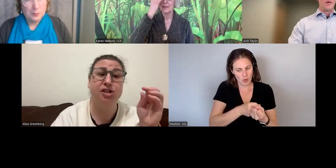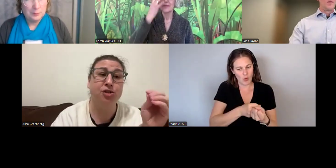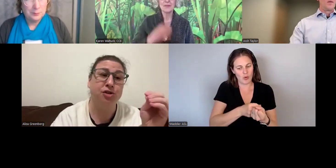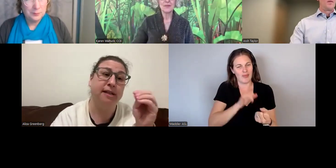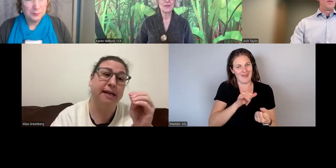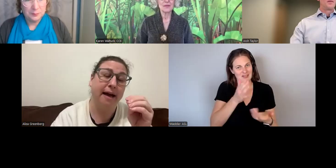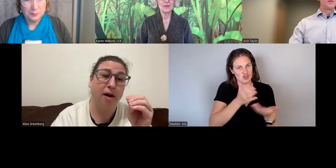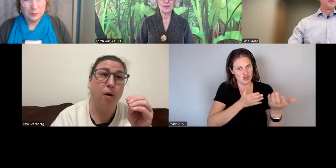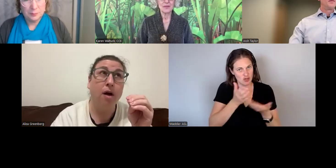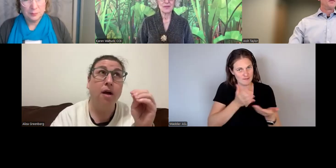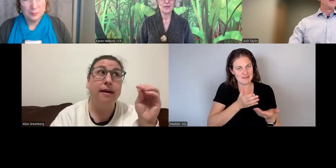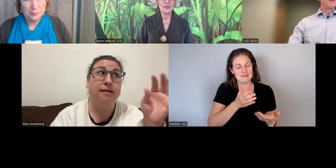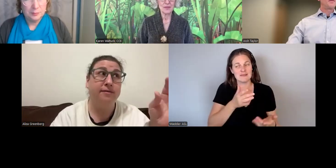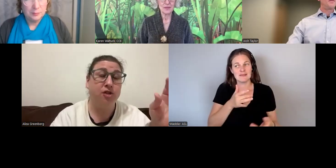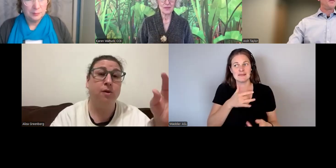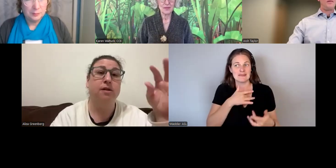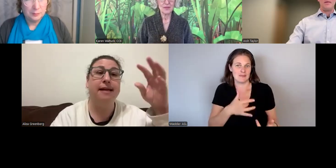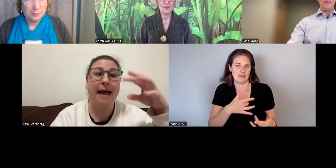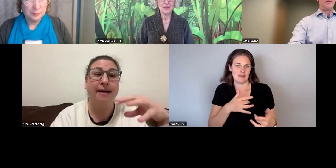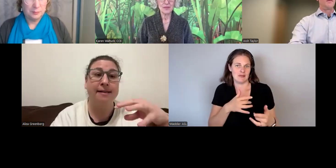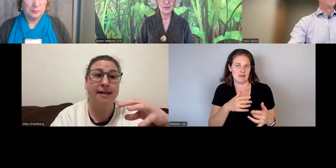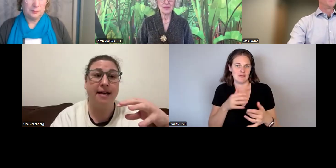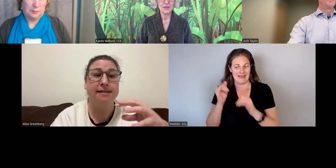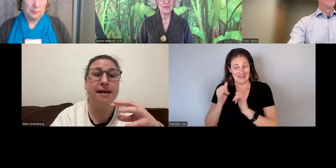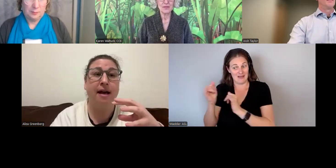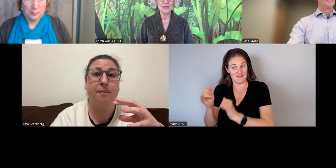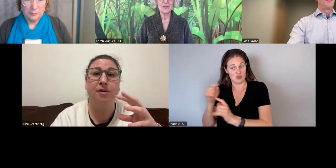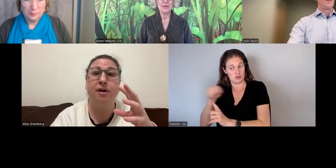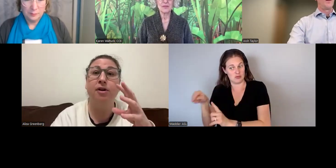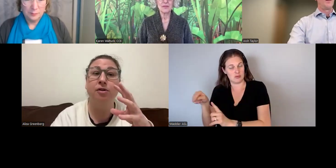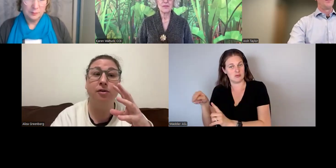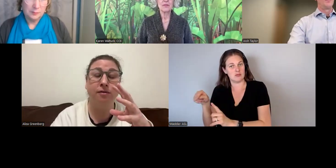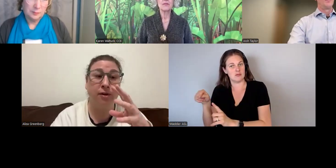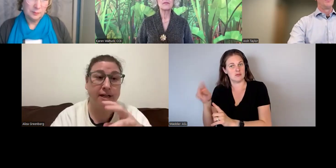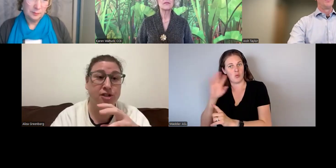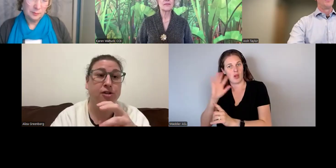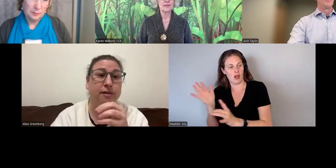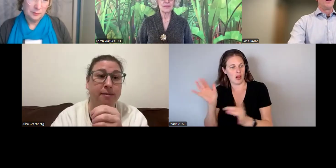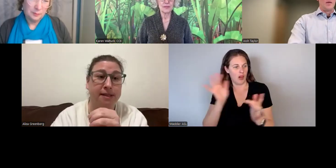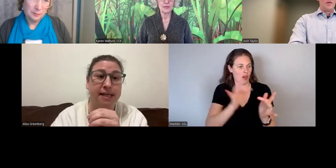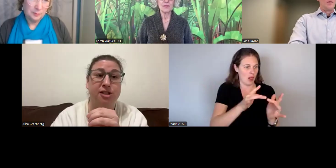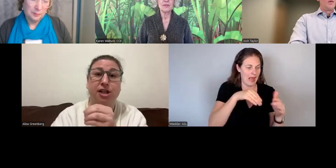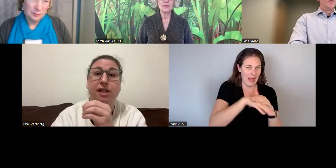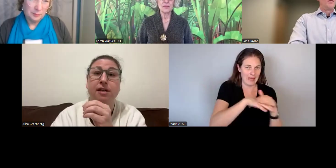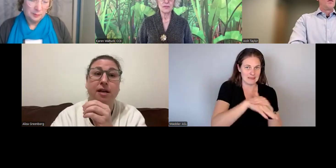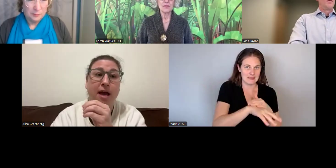is usually how individuals access the vocational rehabilitation